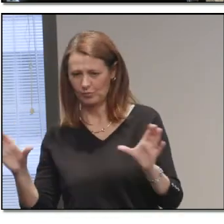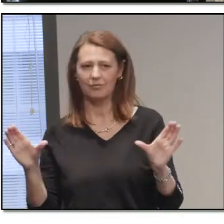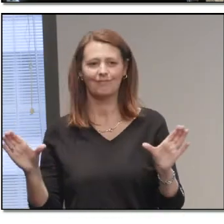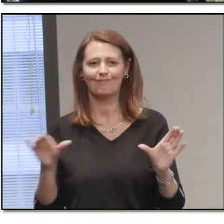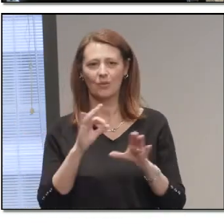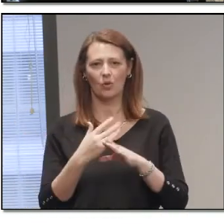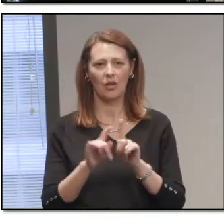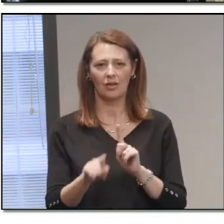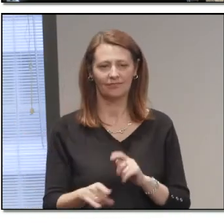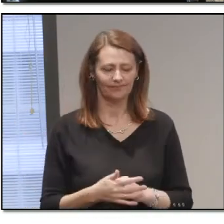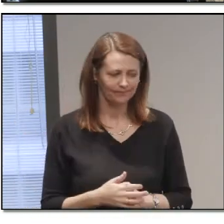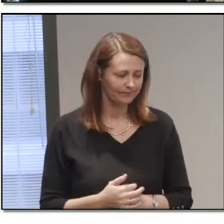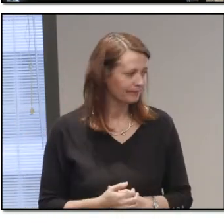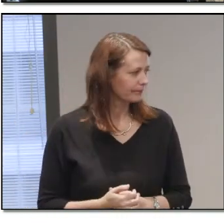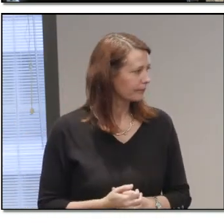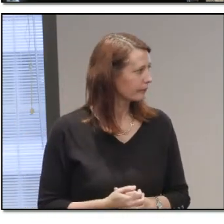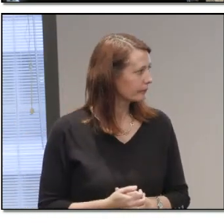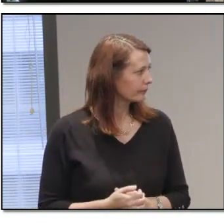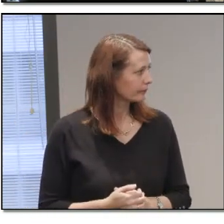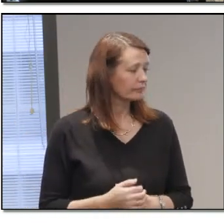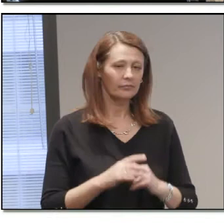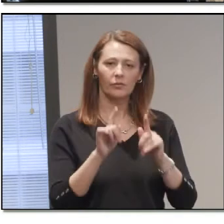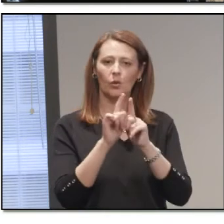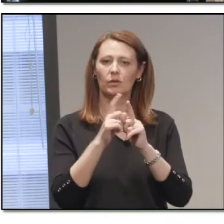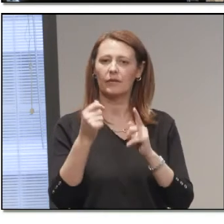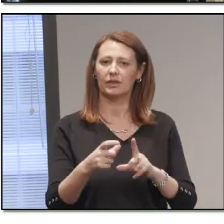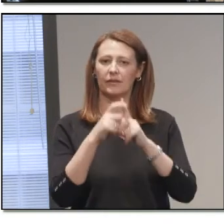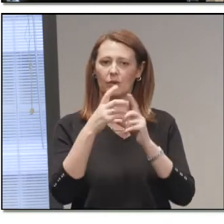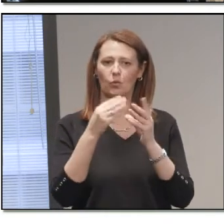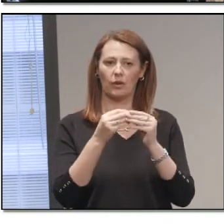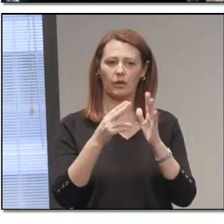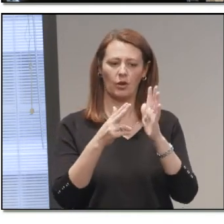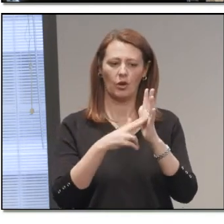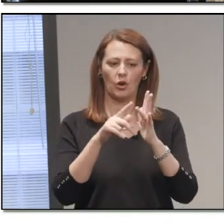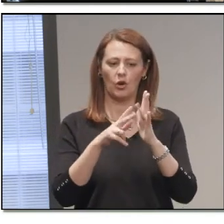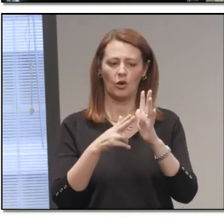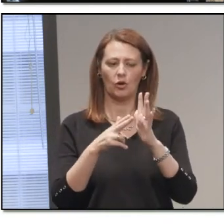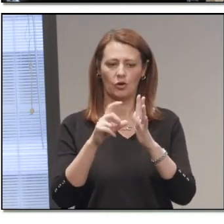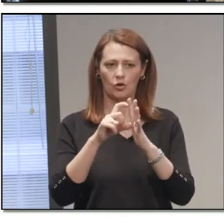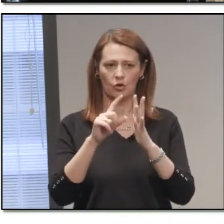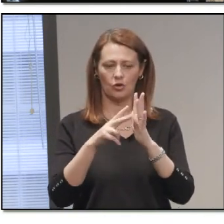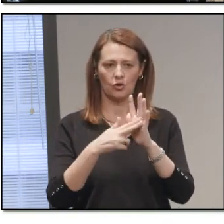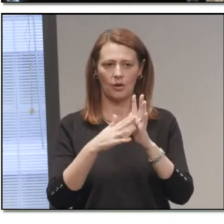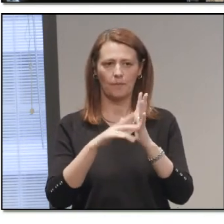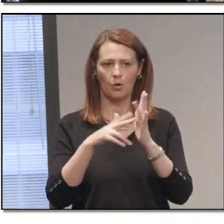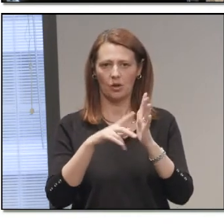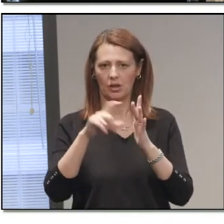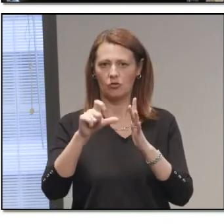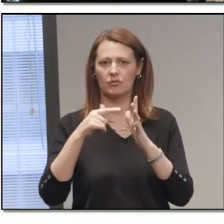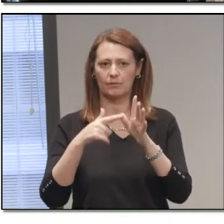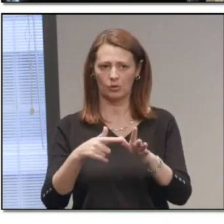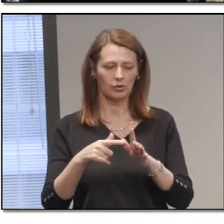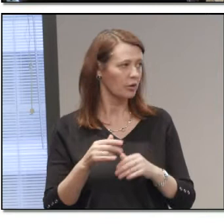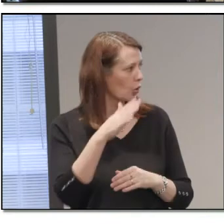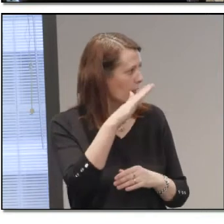There's also difficulties with non-monotonic dose response curves, and what I mean by that is this.